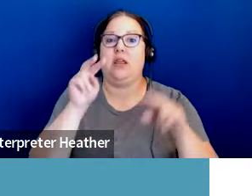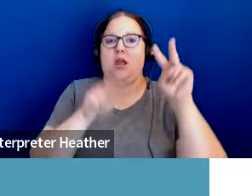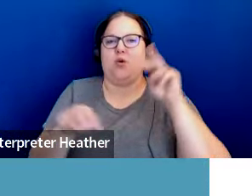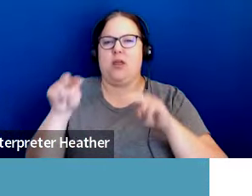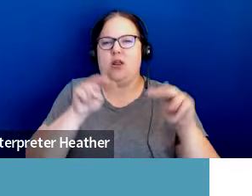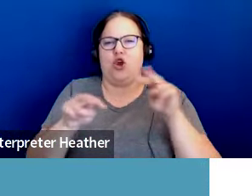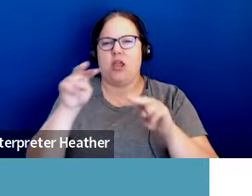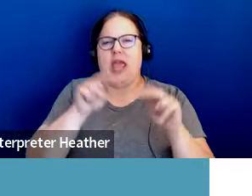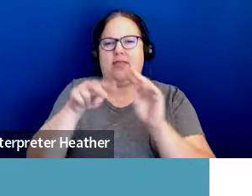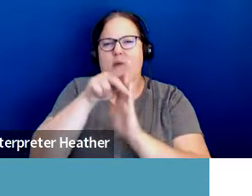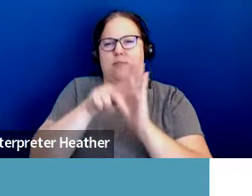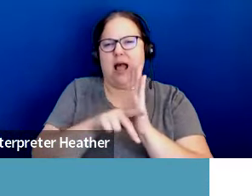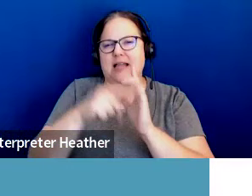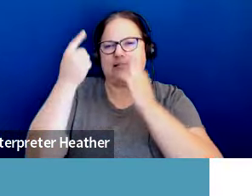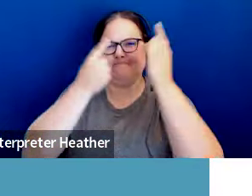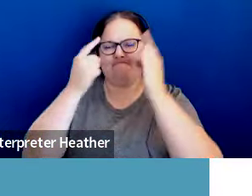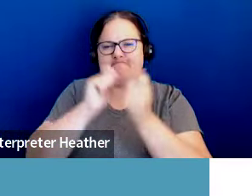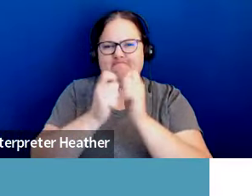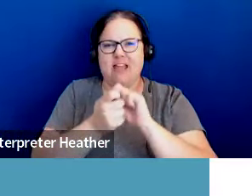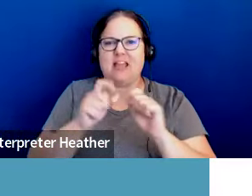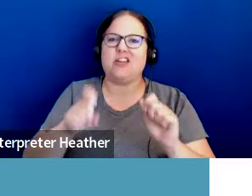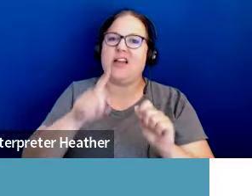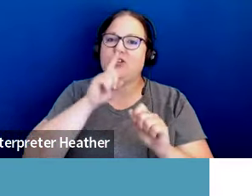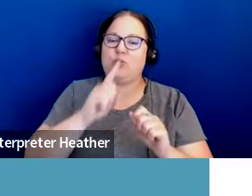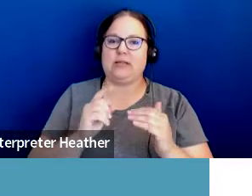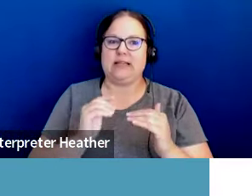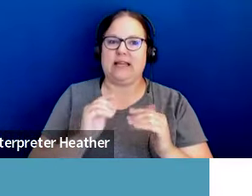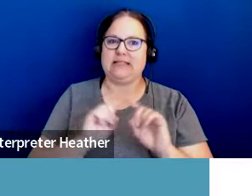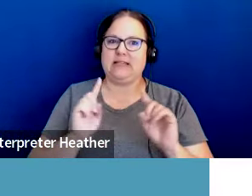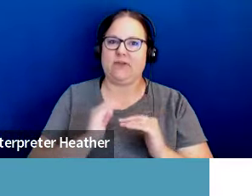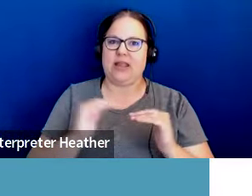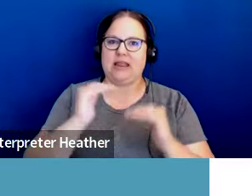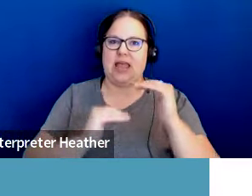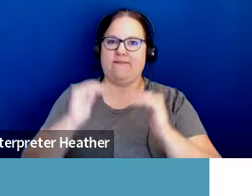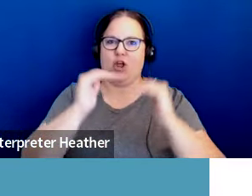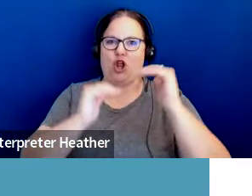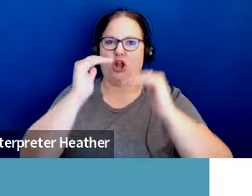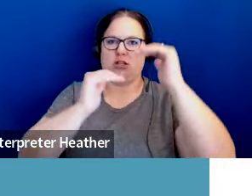change, you have to look at it on all these levels that are listed to the left of the